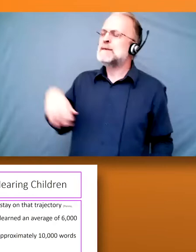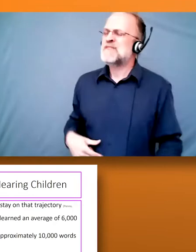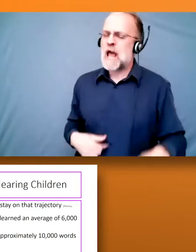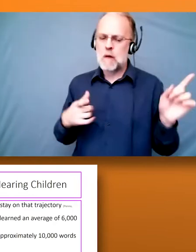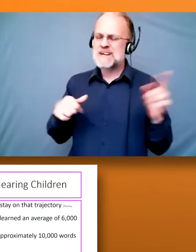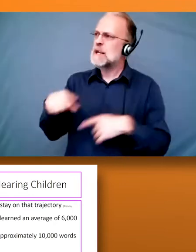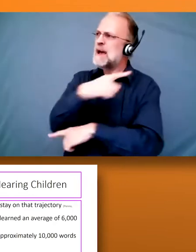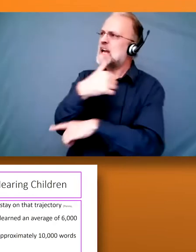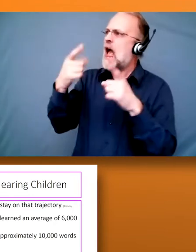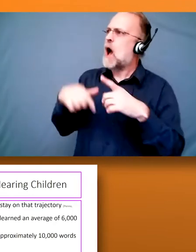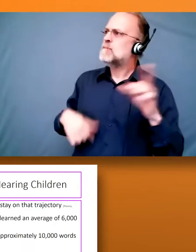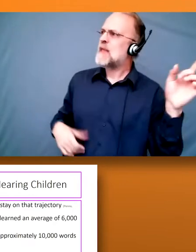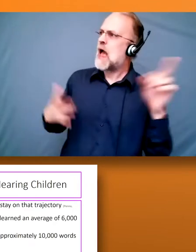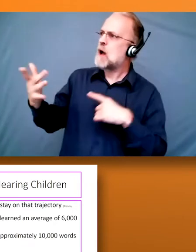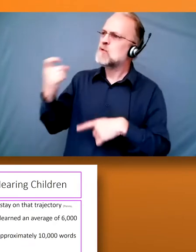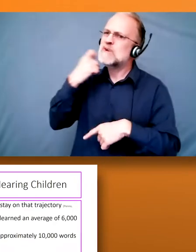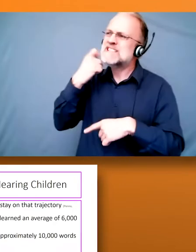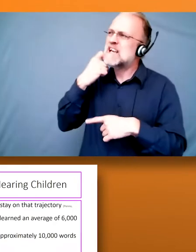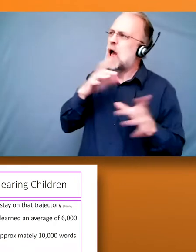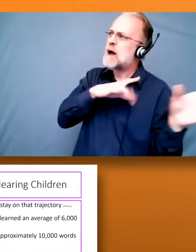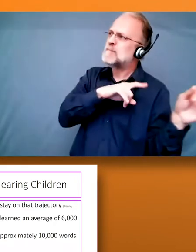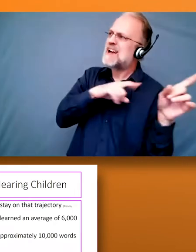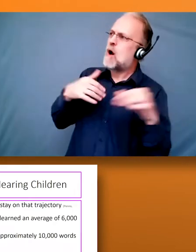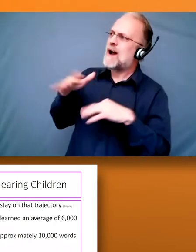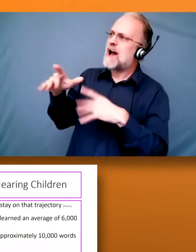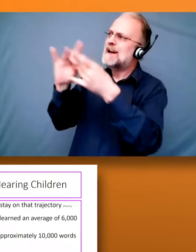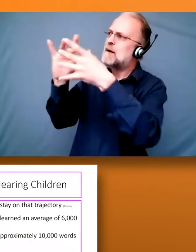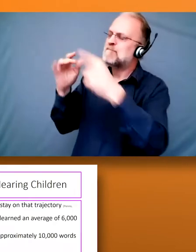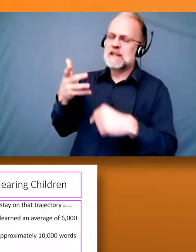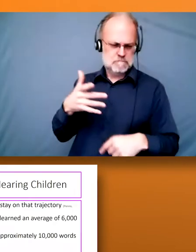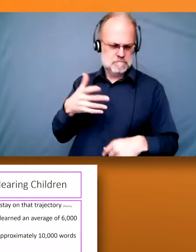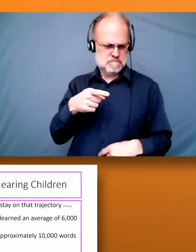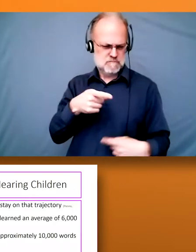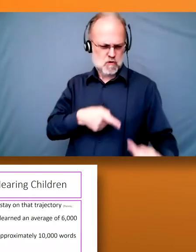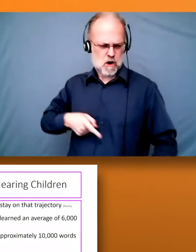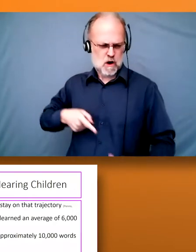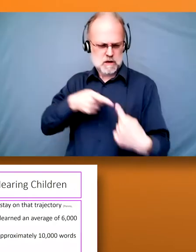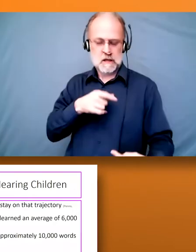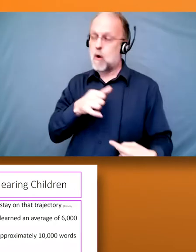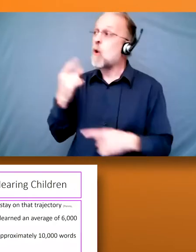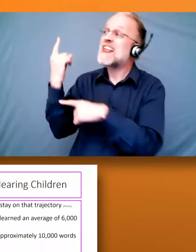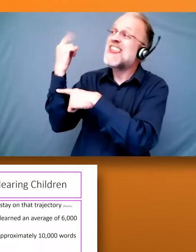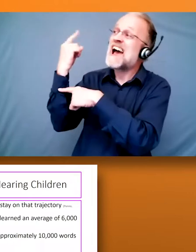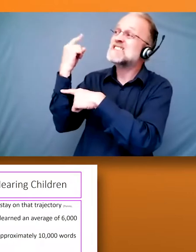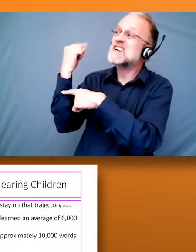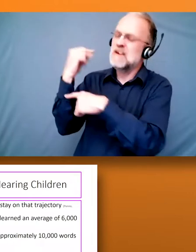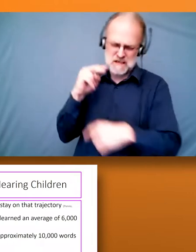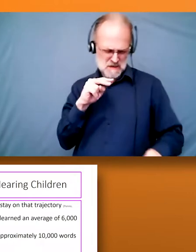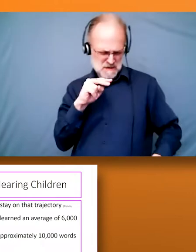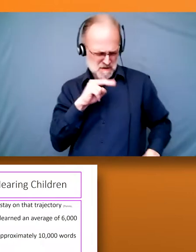where a student's trying to tell you about something that happened over the weekend or potentially last year,